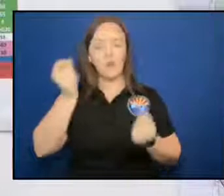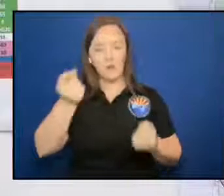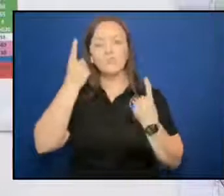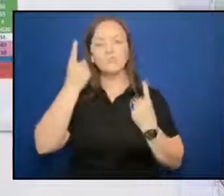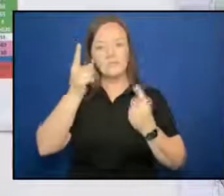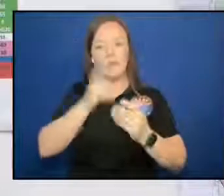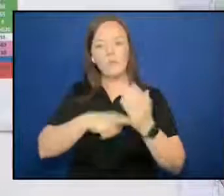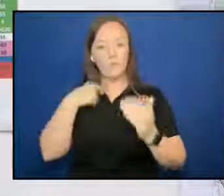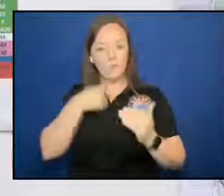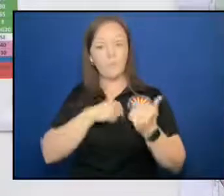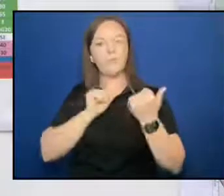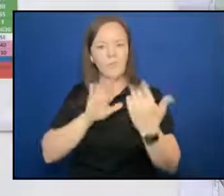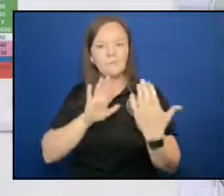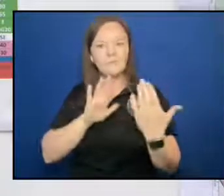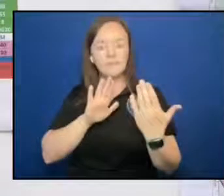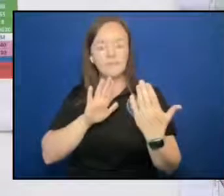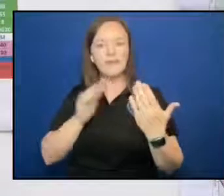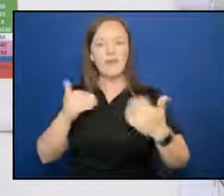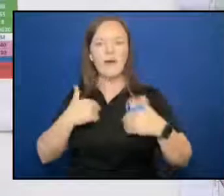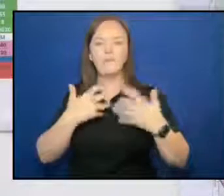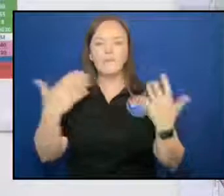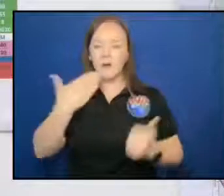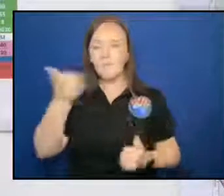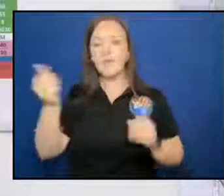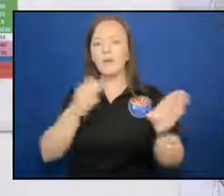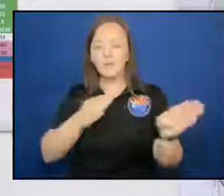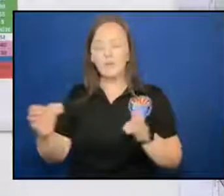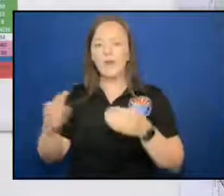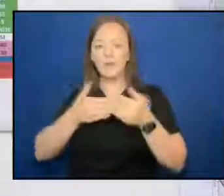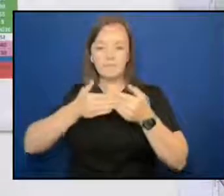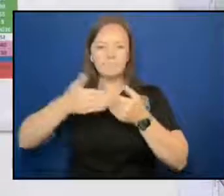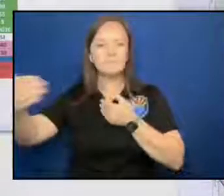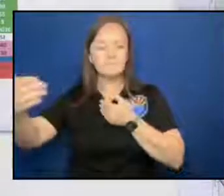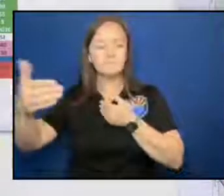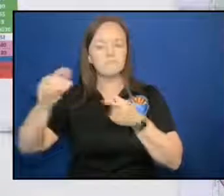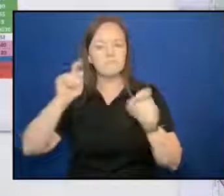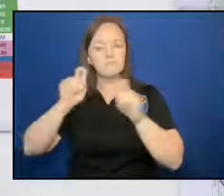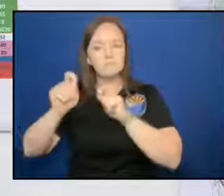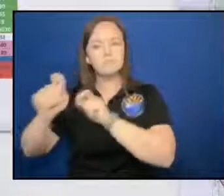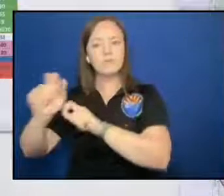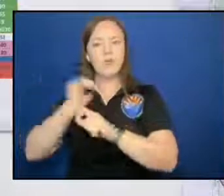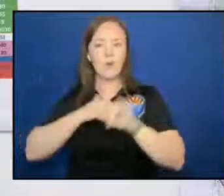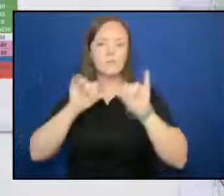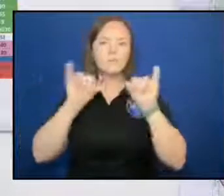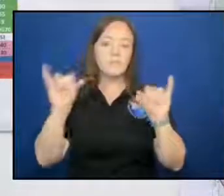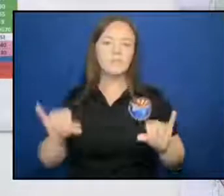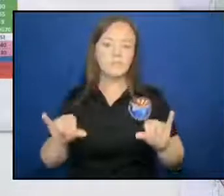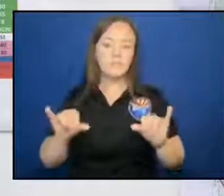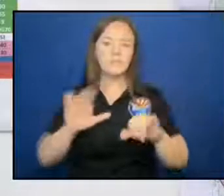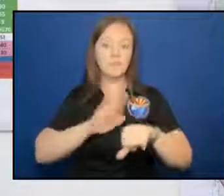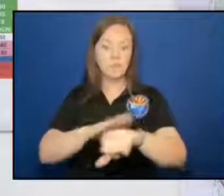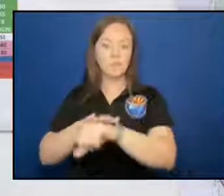UM, WE THAT IN TERMS OF MITIGATION EFFORTS I HAVE BEEN REPORTING ABOUT THE SAND BAG OPERATIONS AND WE HAVE A